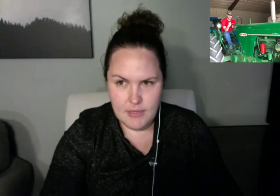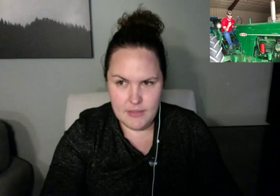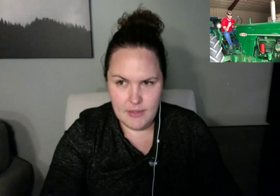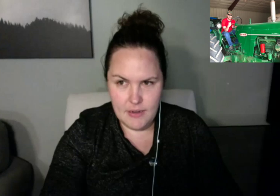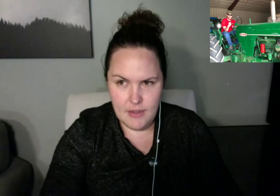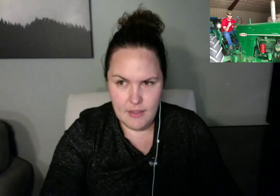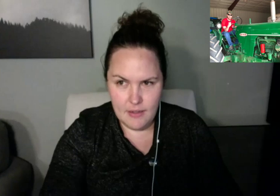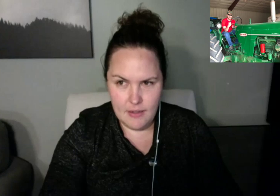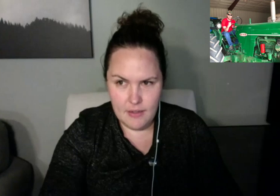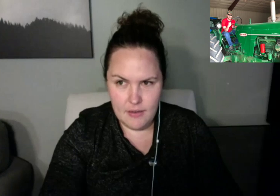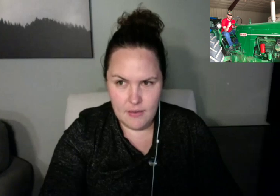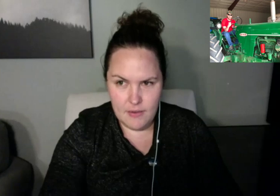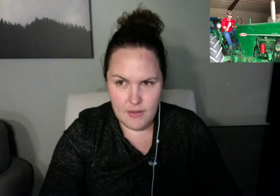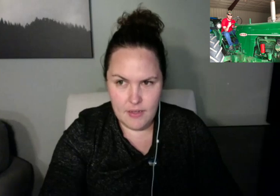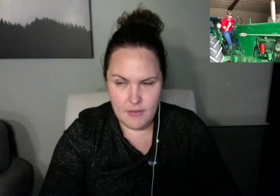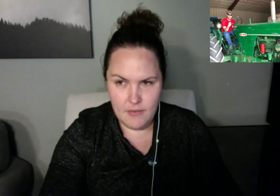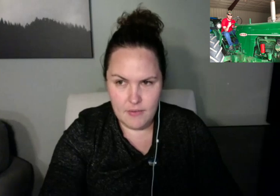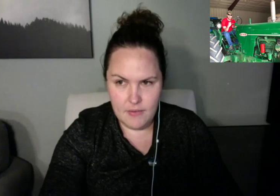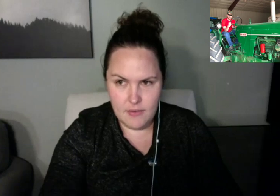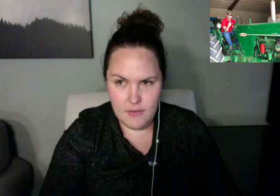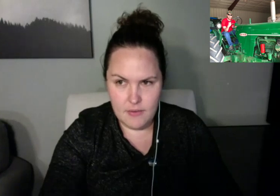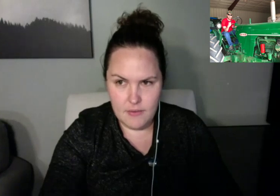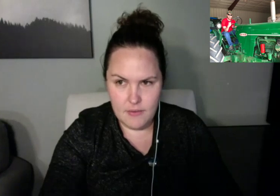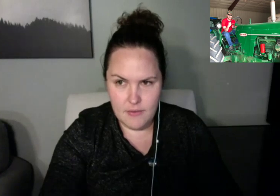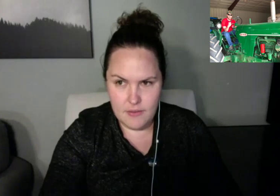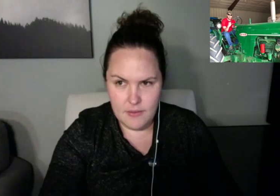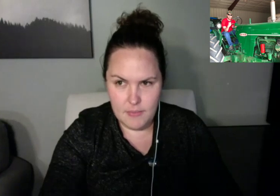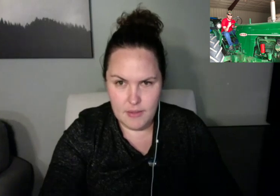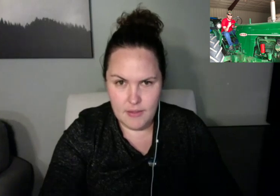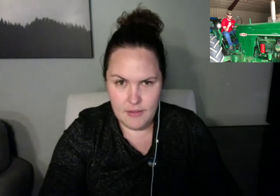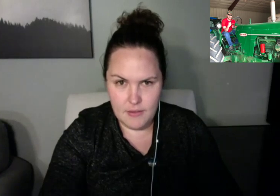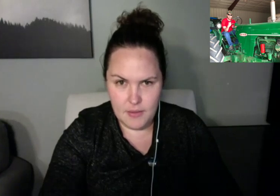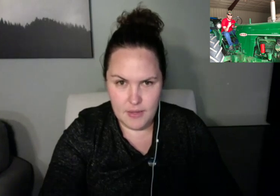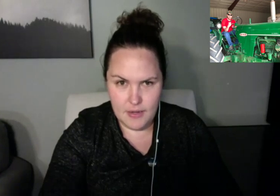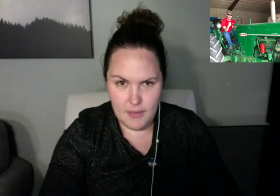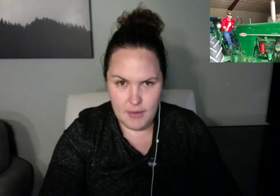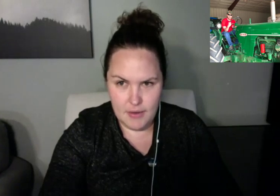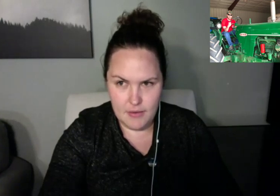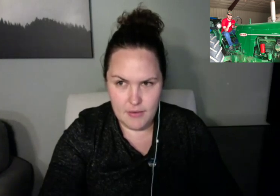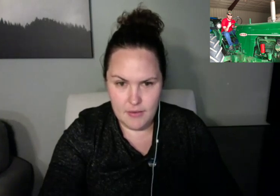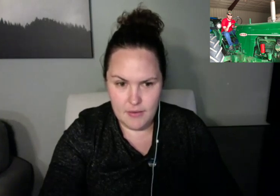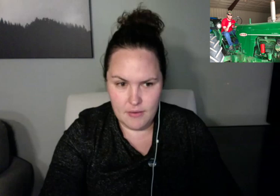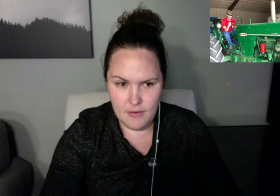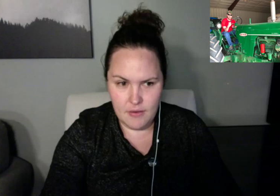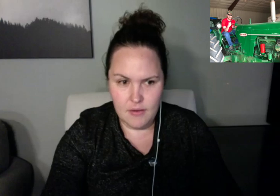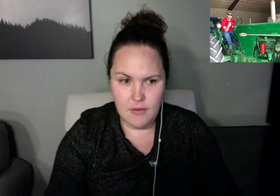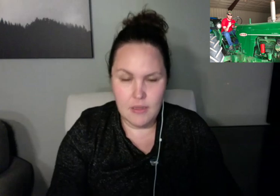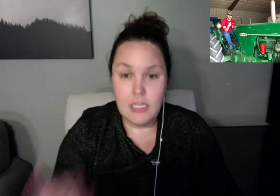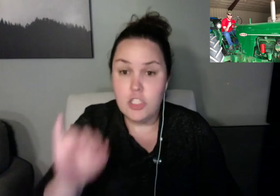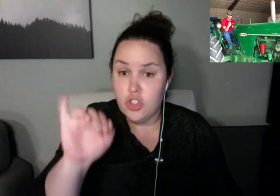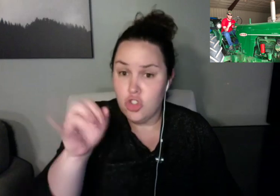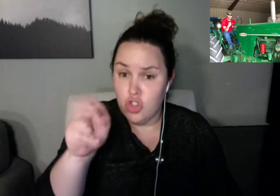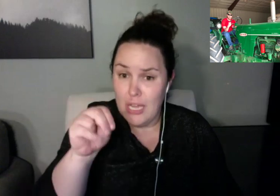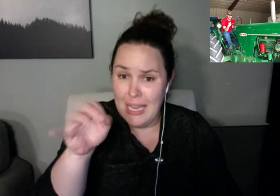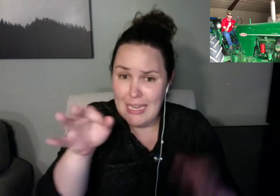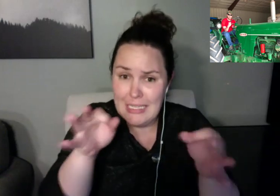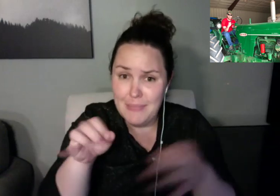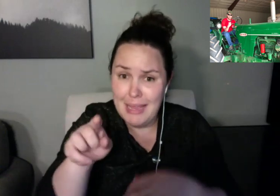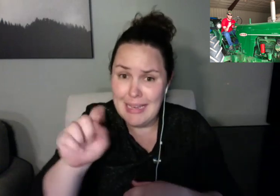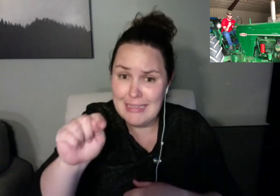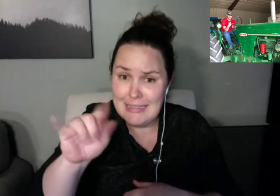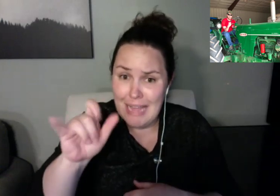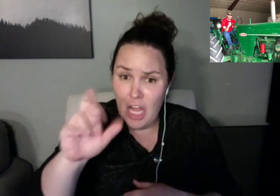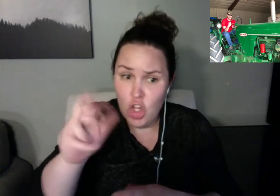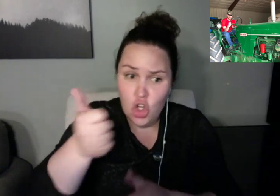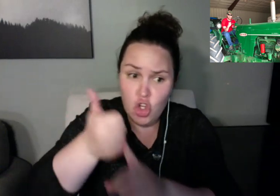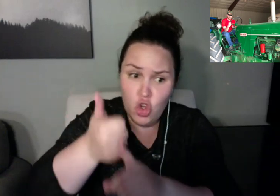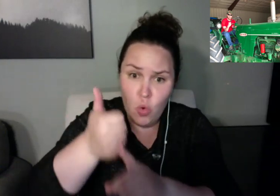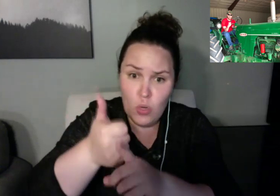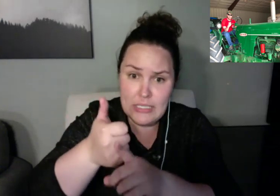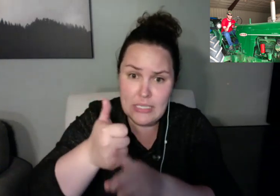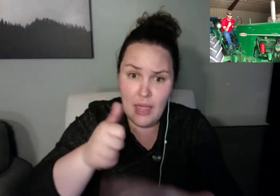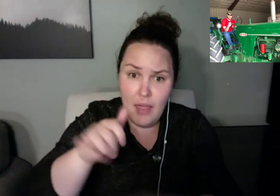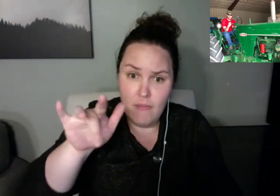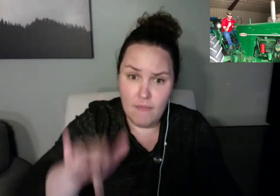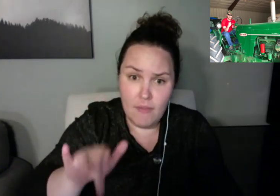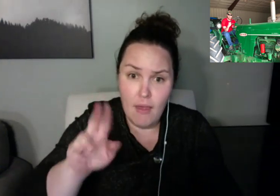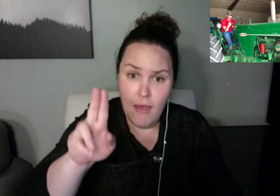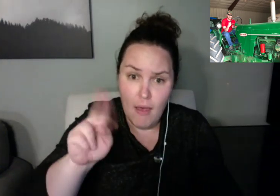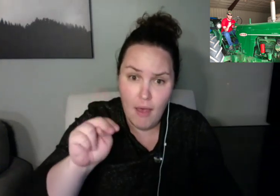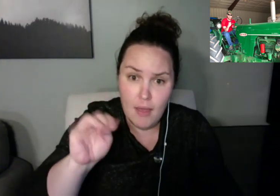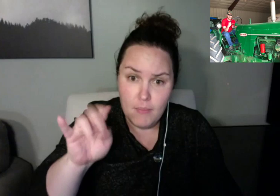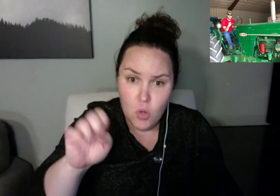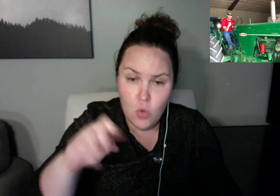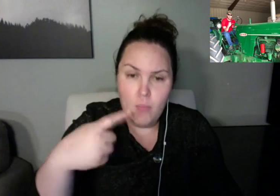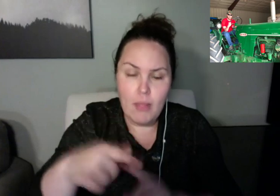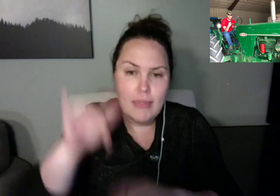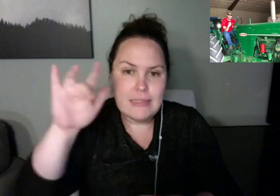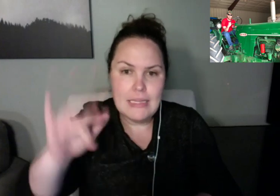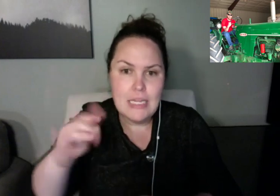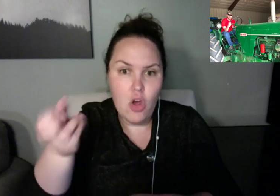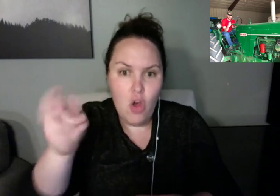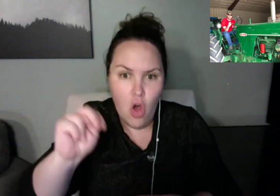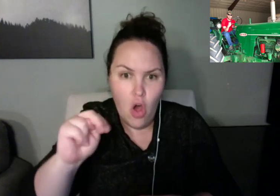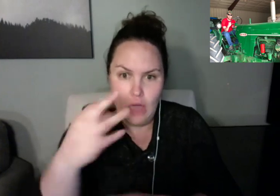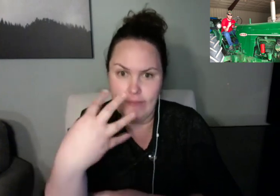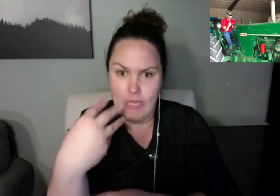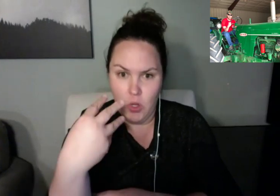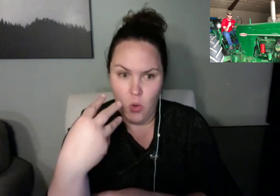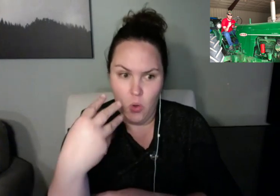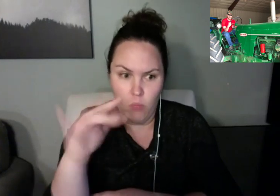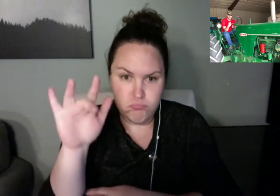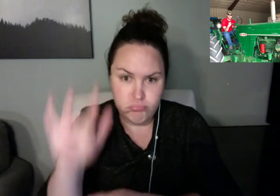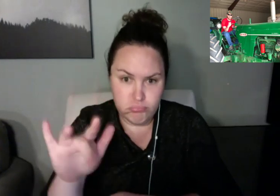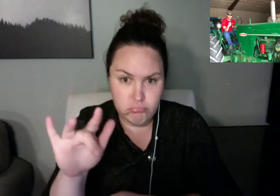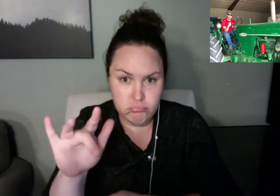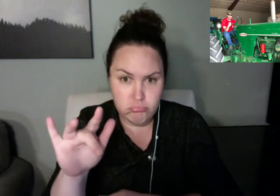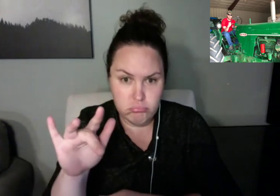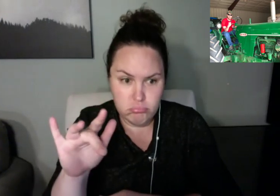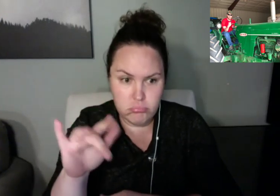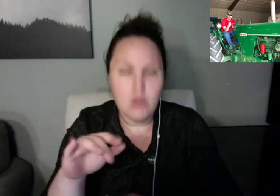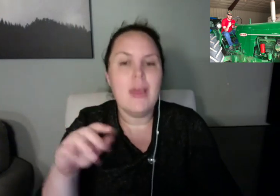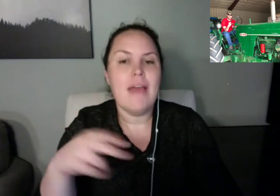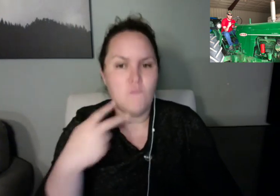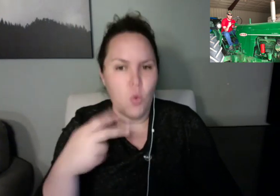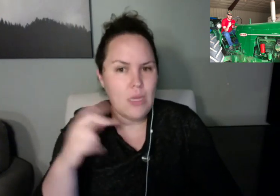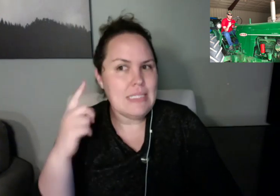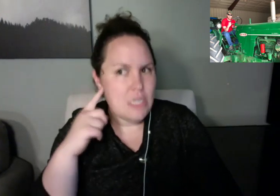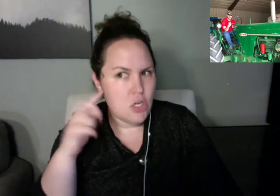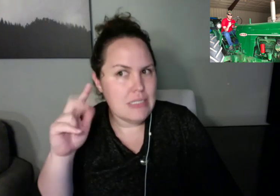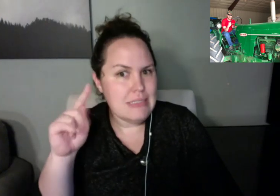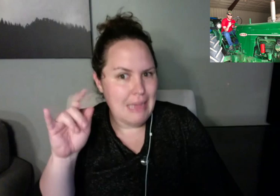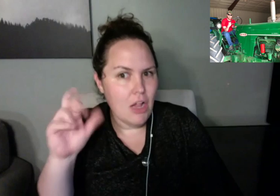and kidney failure. And on my ride every year he's always been